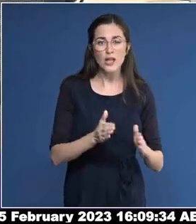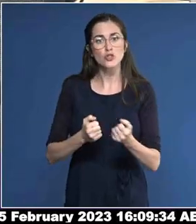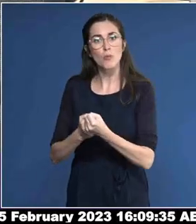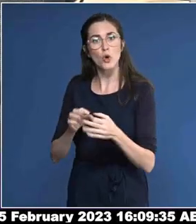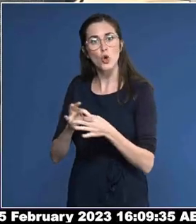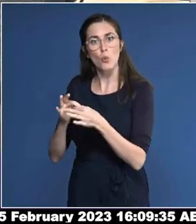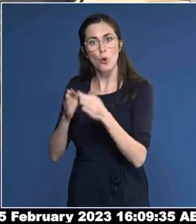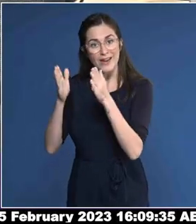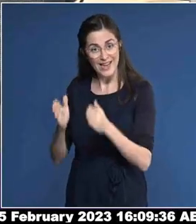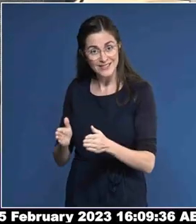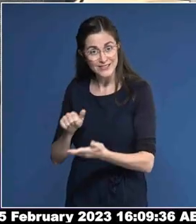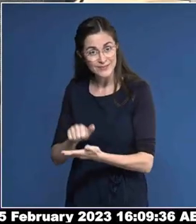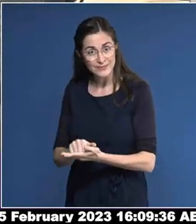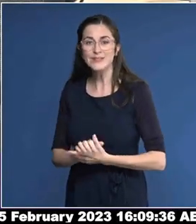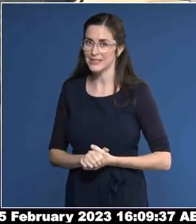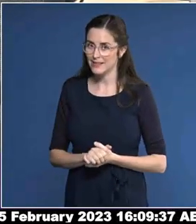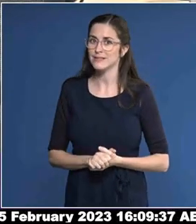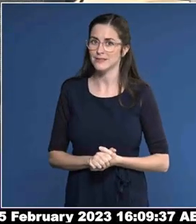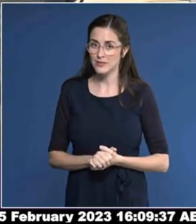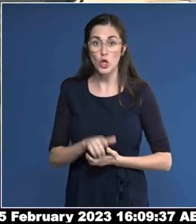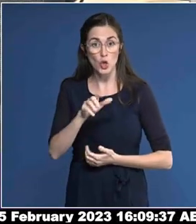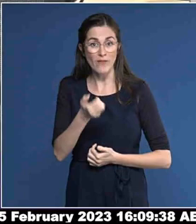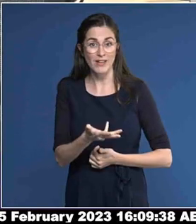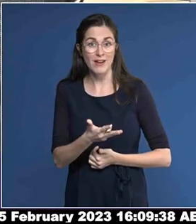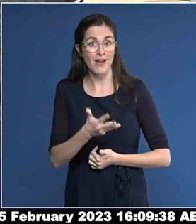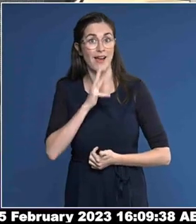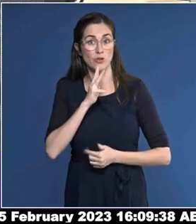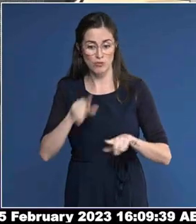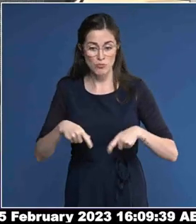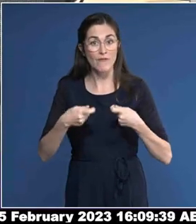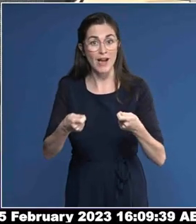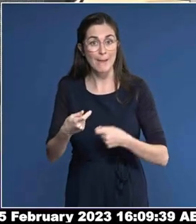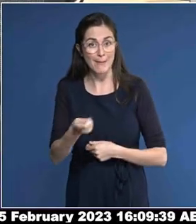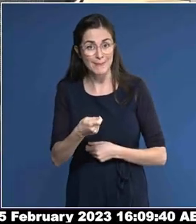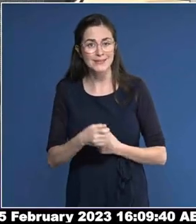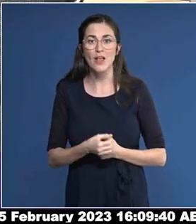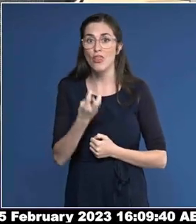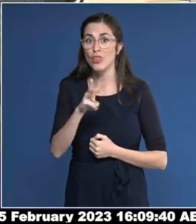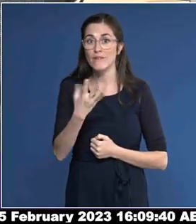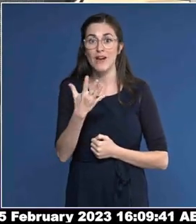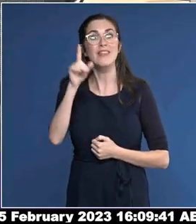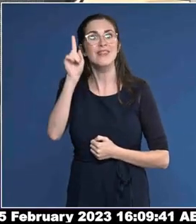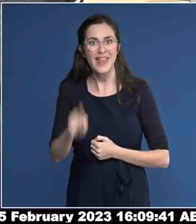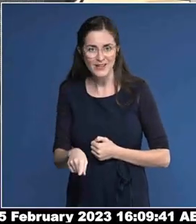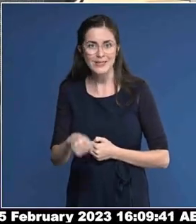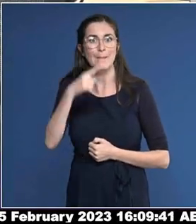That's correct. MS DOWSETT: You have 900 provider members and 35,000 practitioner members? MR HARPER: Yes.